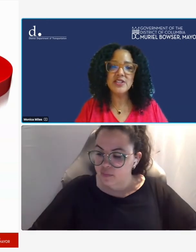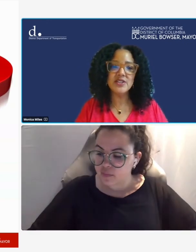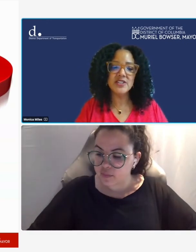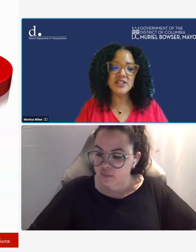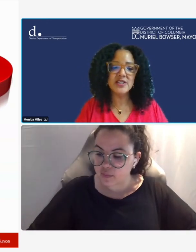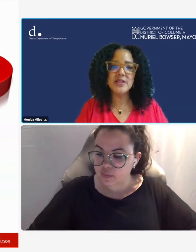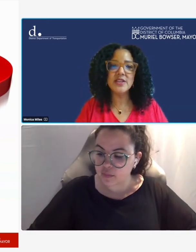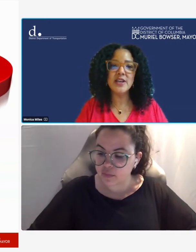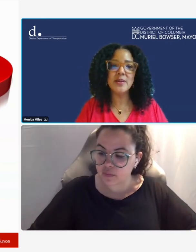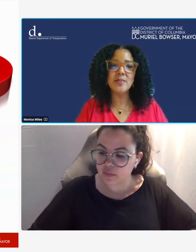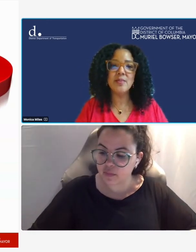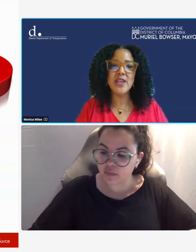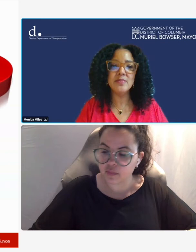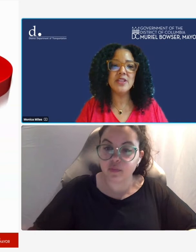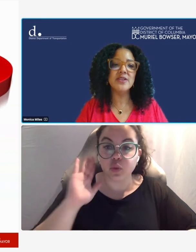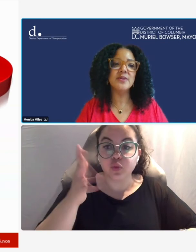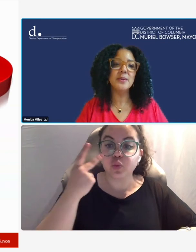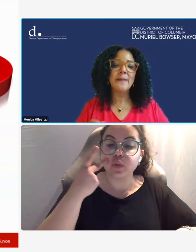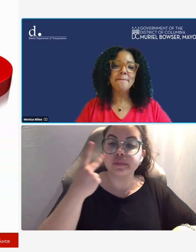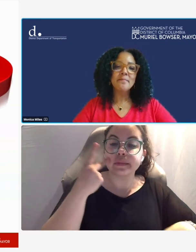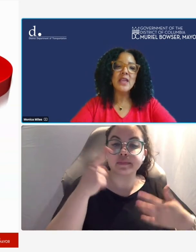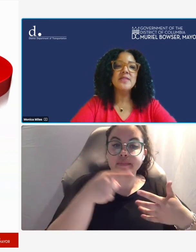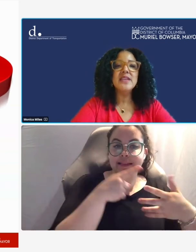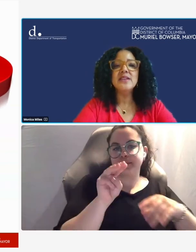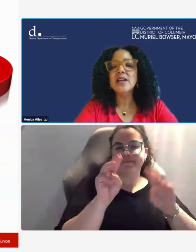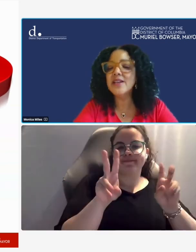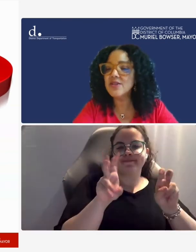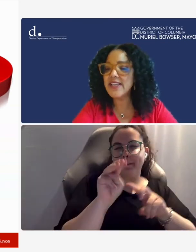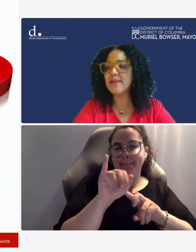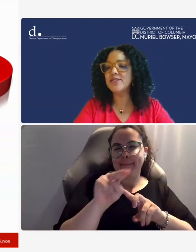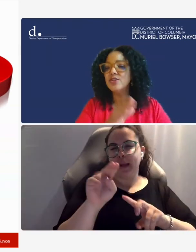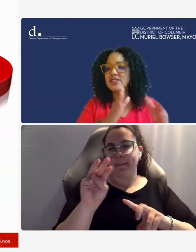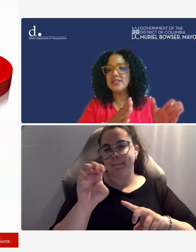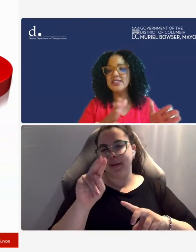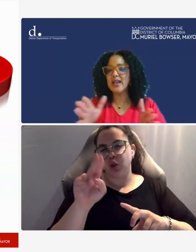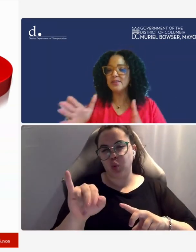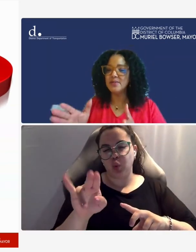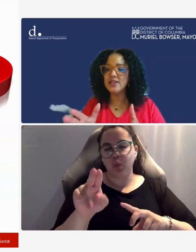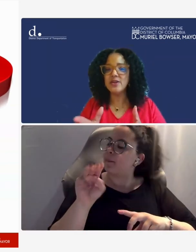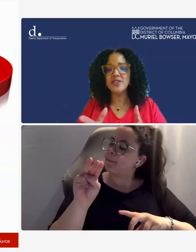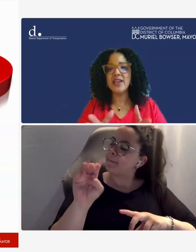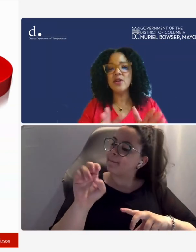going to see the the main menu and then another tab so you'll see the tab so make note that it's